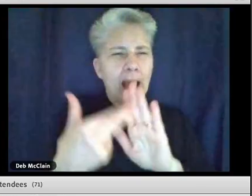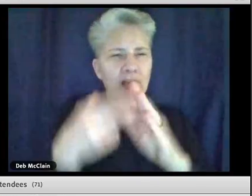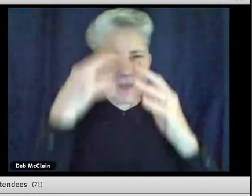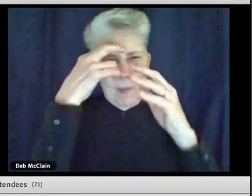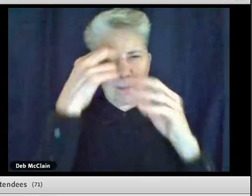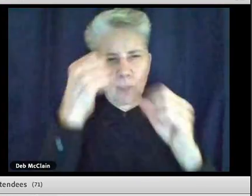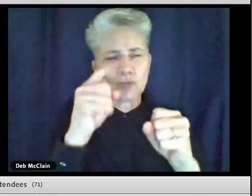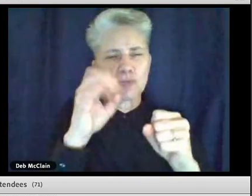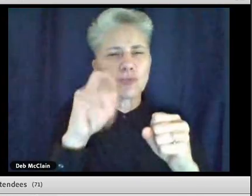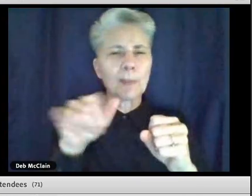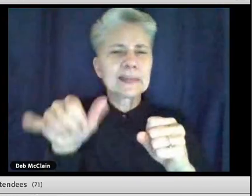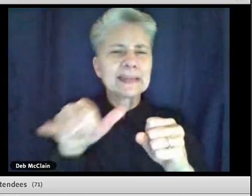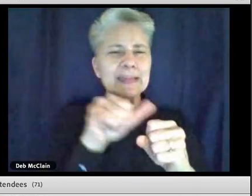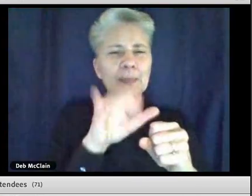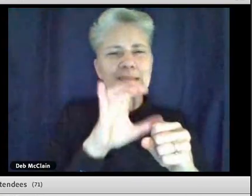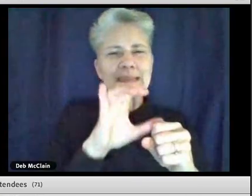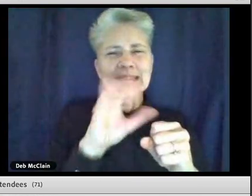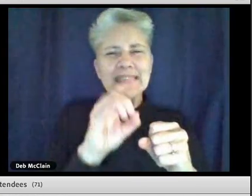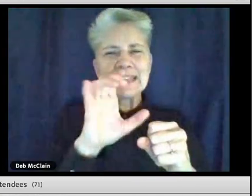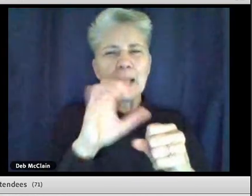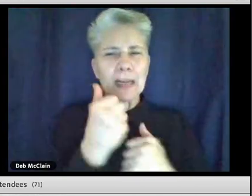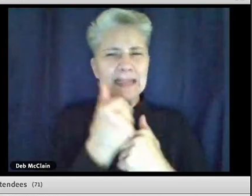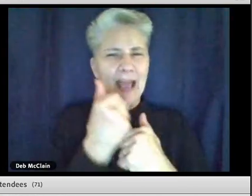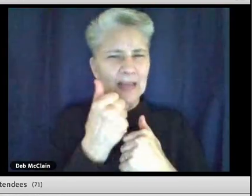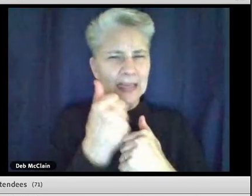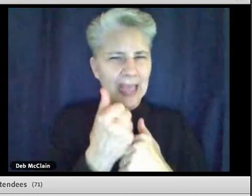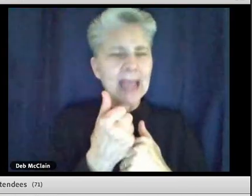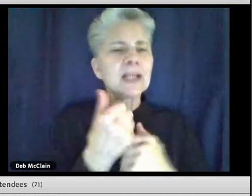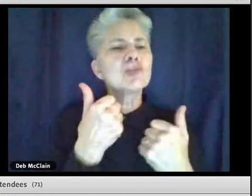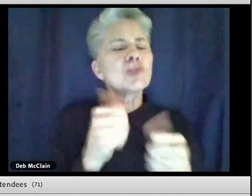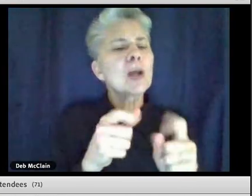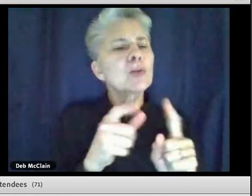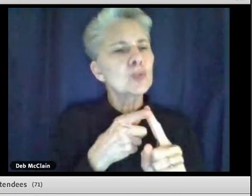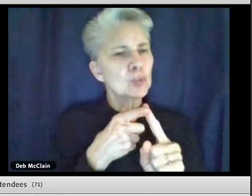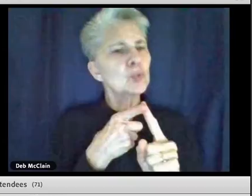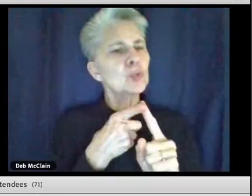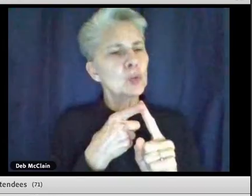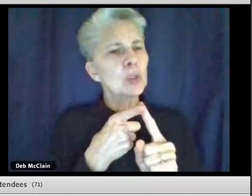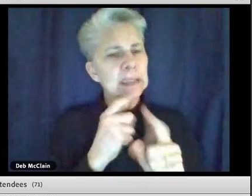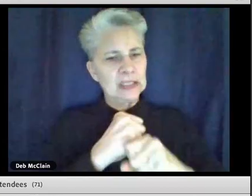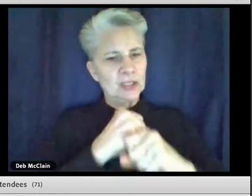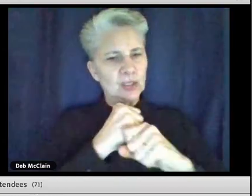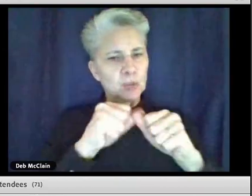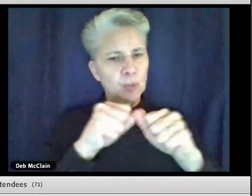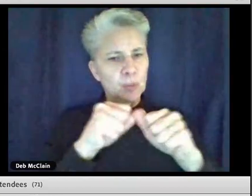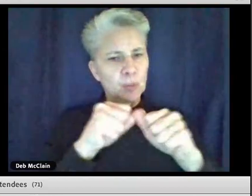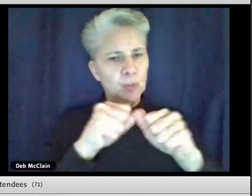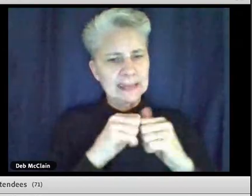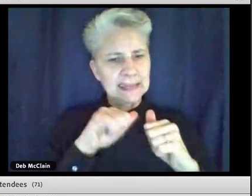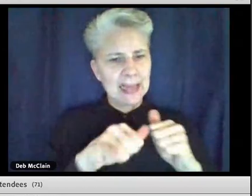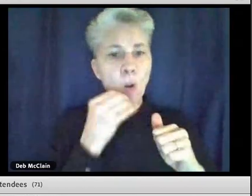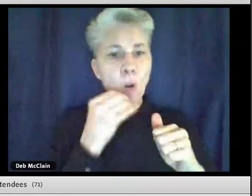They pretty much mirror the CDC, but he's advocating, you know, trying to kind of shelter in place. Stay home for 15 days.